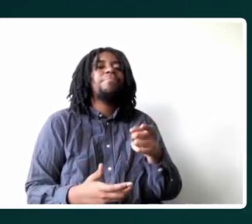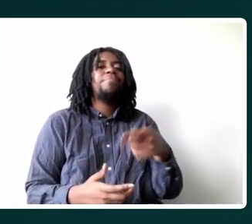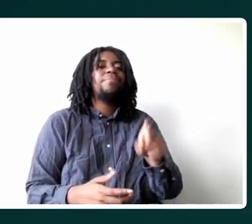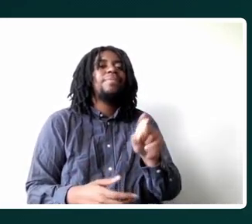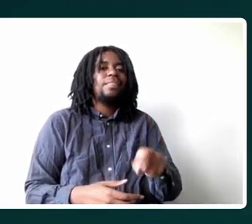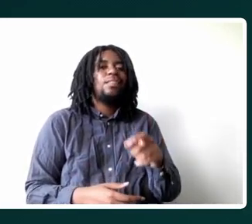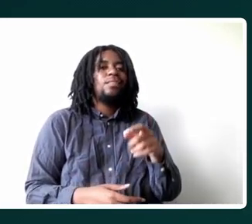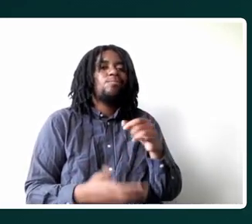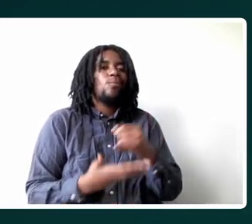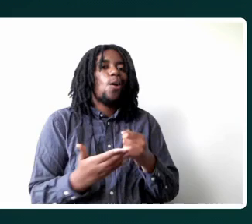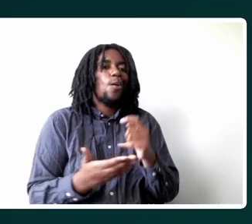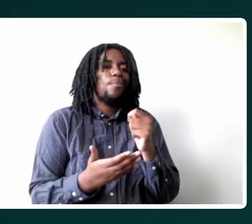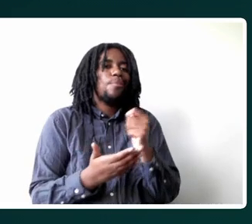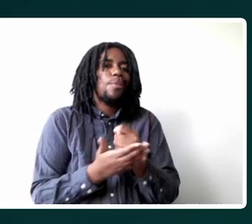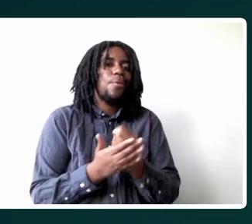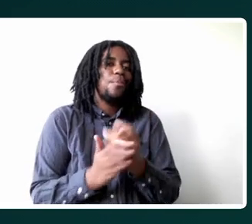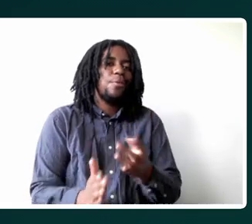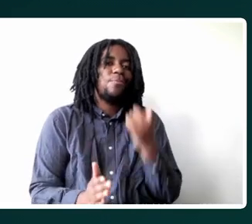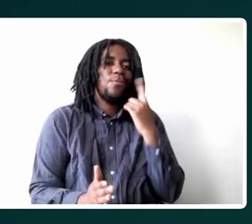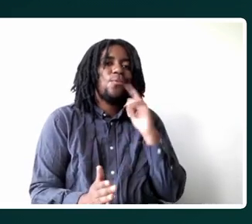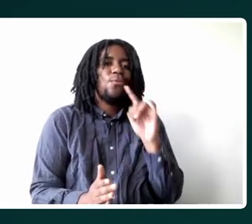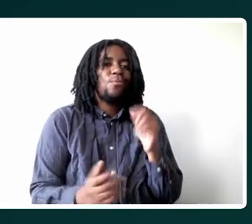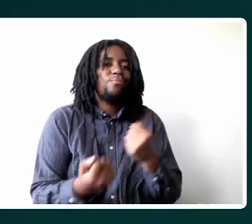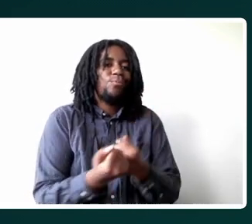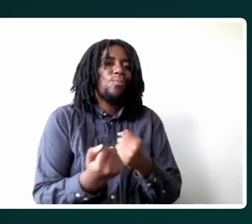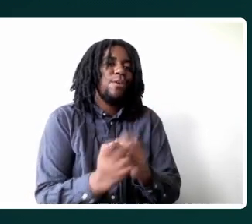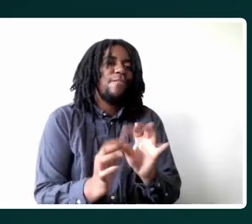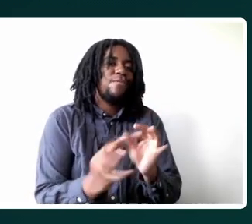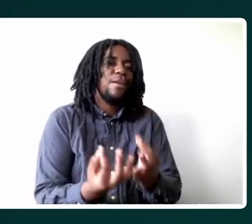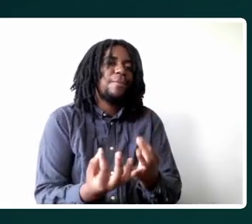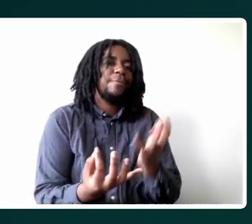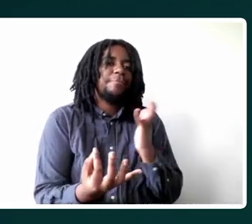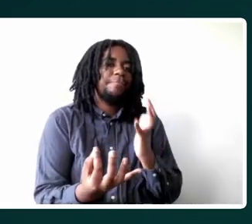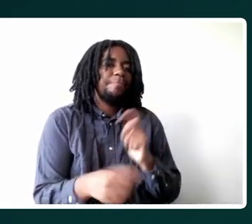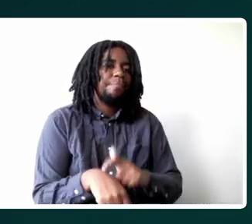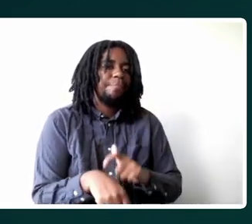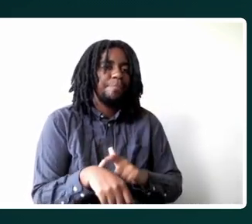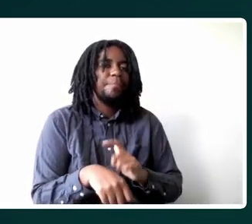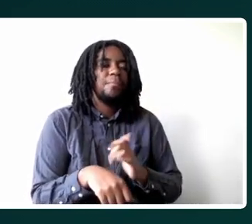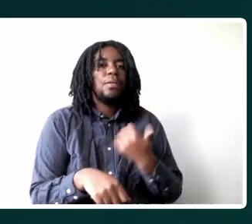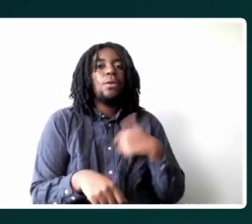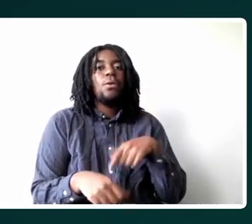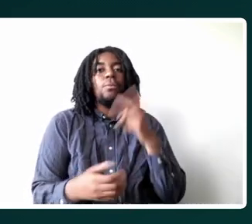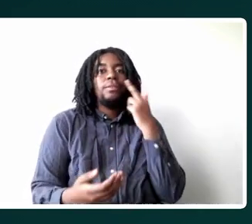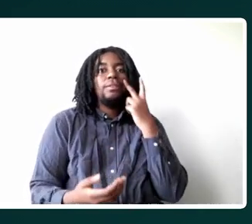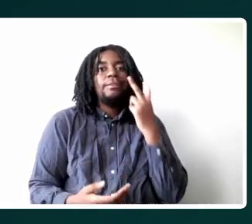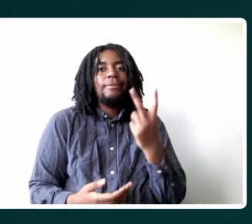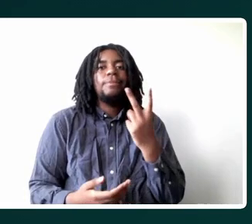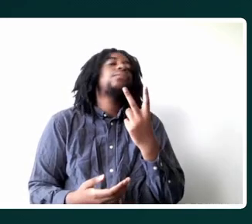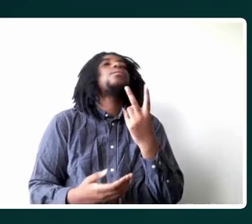families at that time. We recognize the ongoing need for a trained bilingual art therapist to